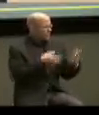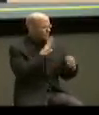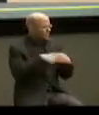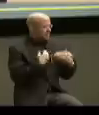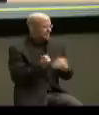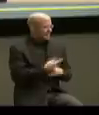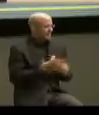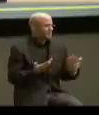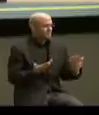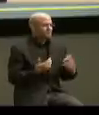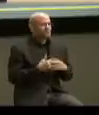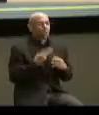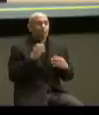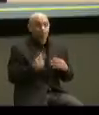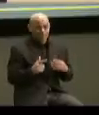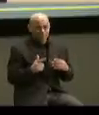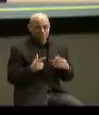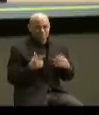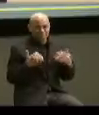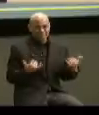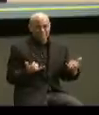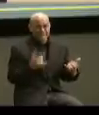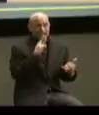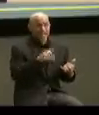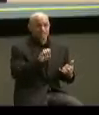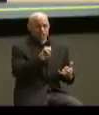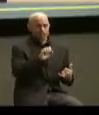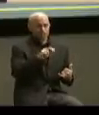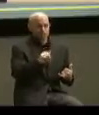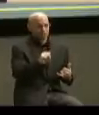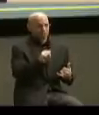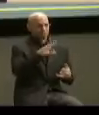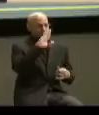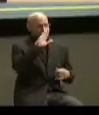TODAY?